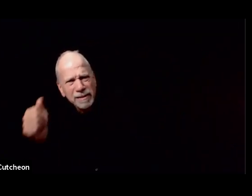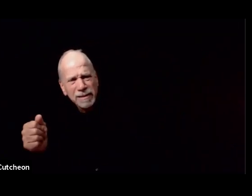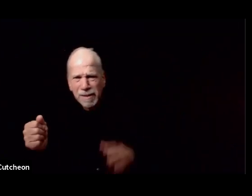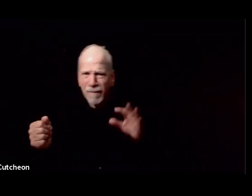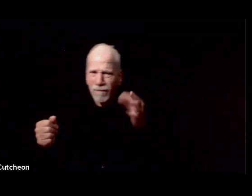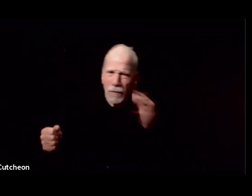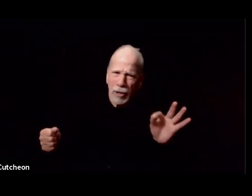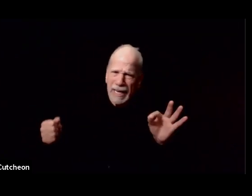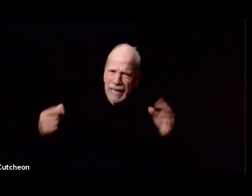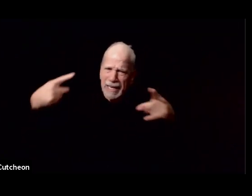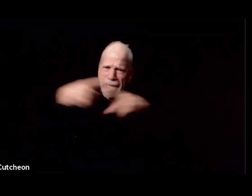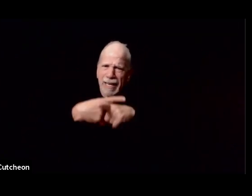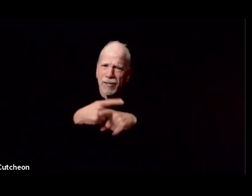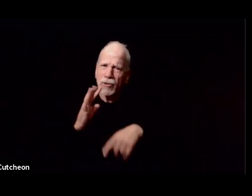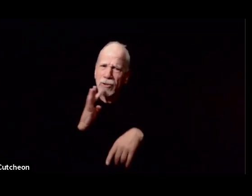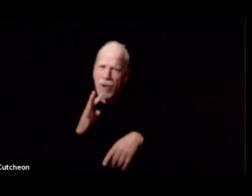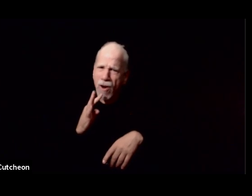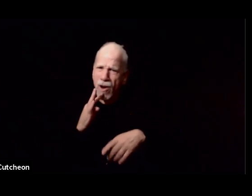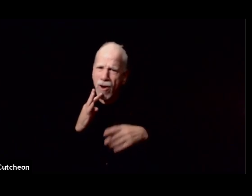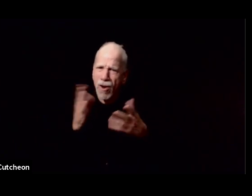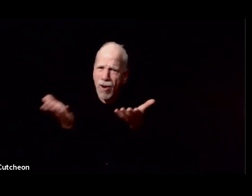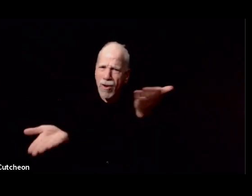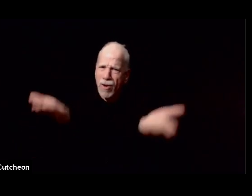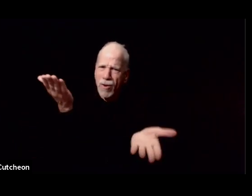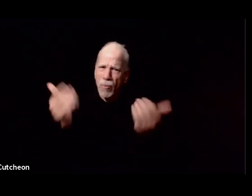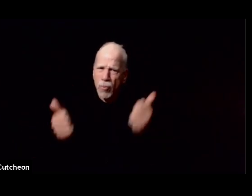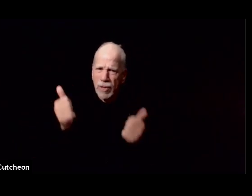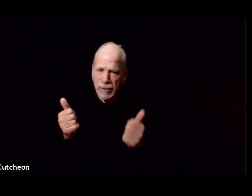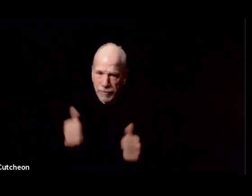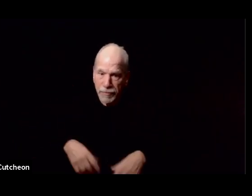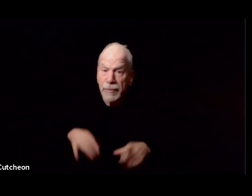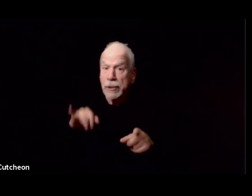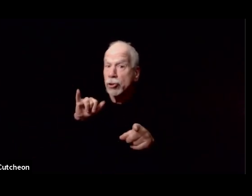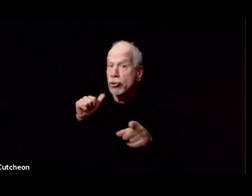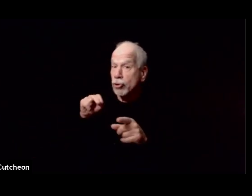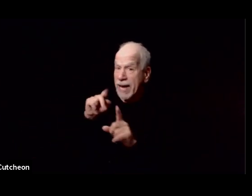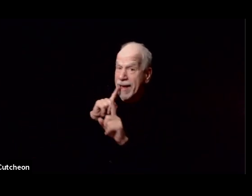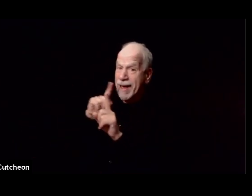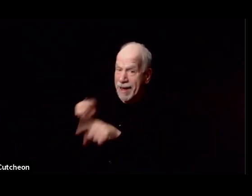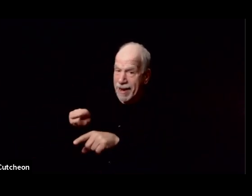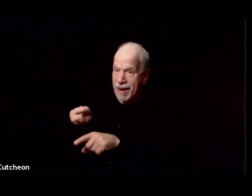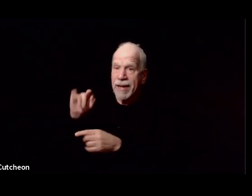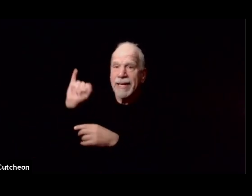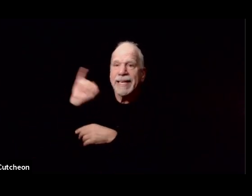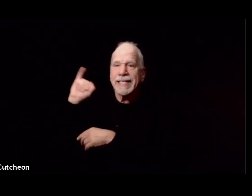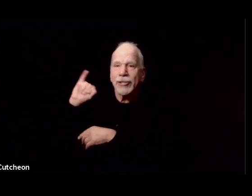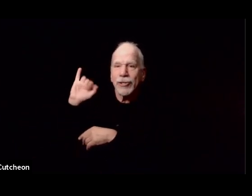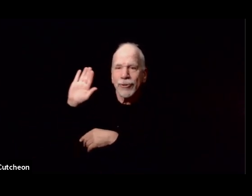between what the plans consider to be testing related to care and whether that should be